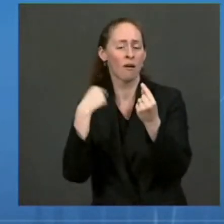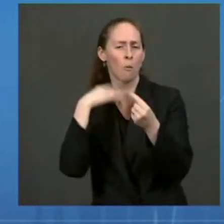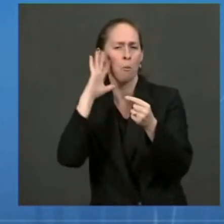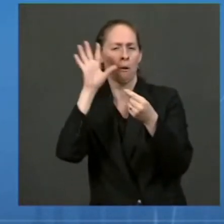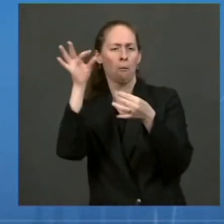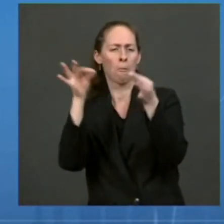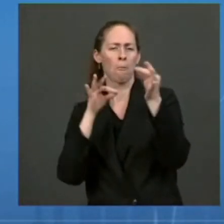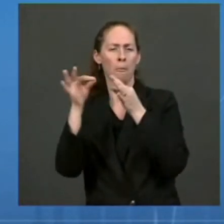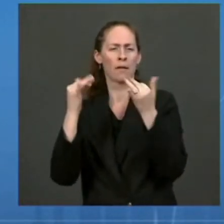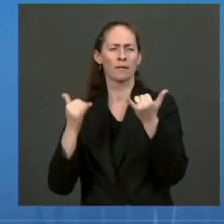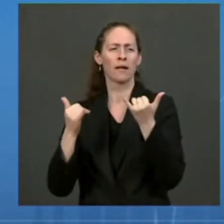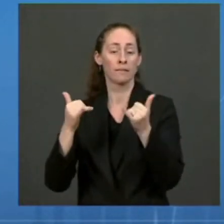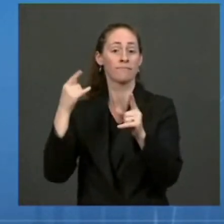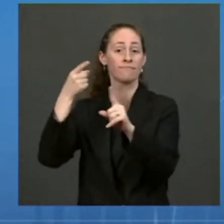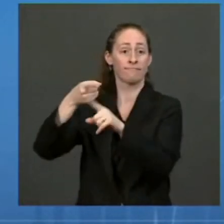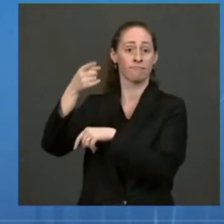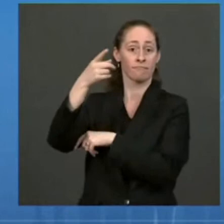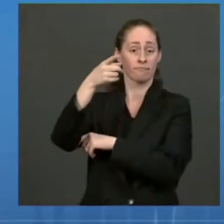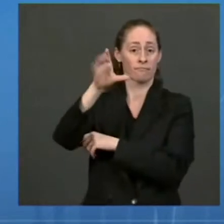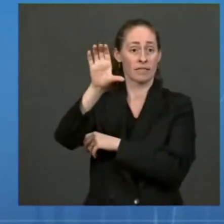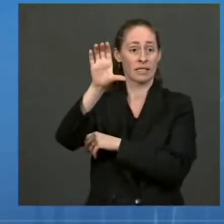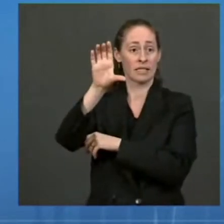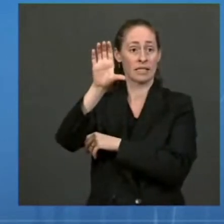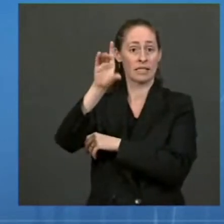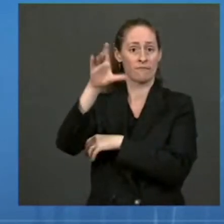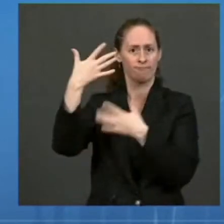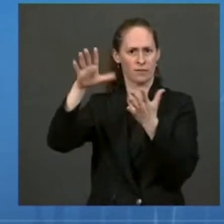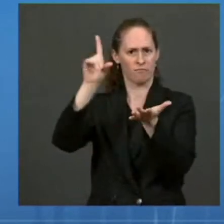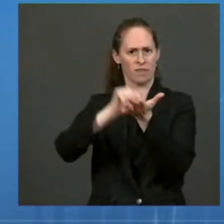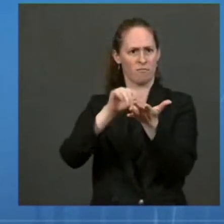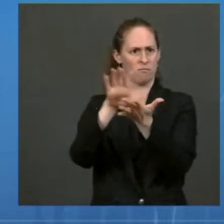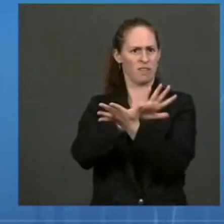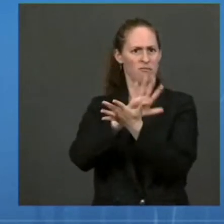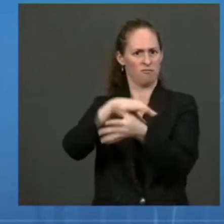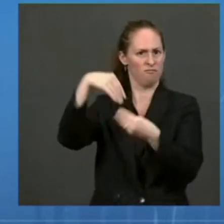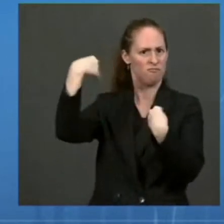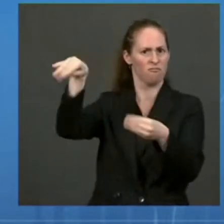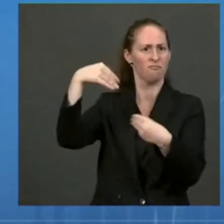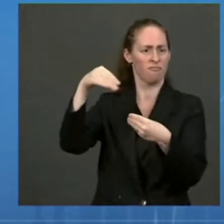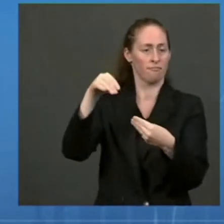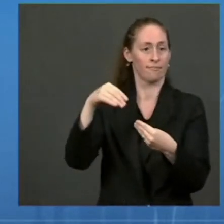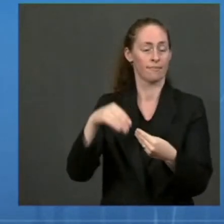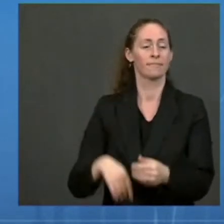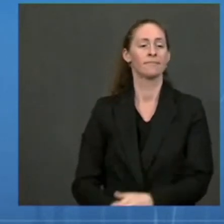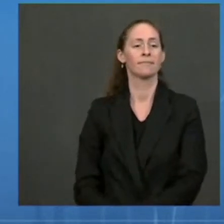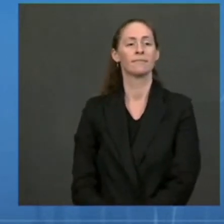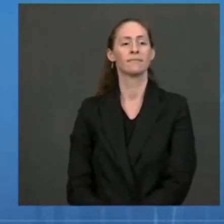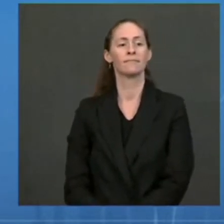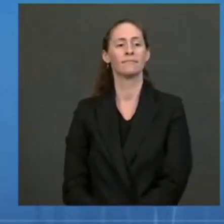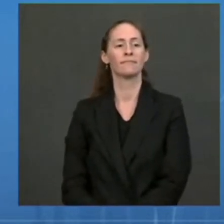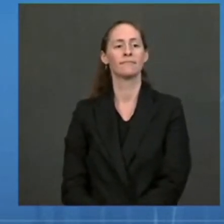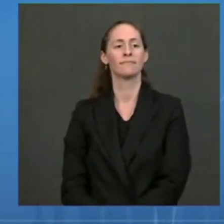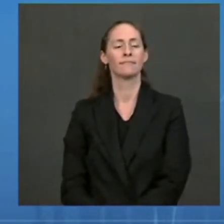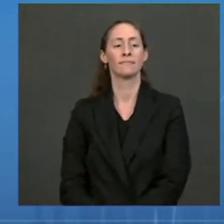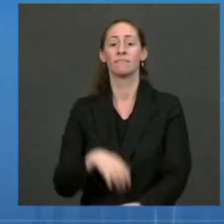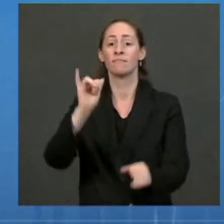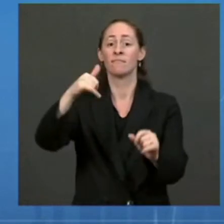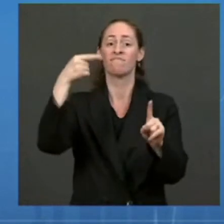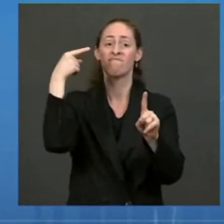COVID . IN FACT, THE CDC JUST TODAY HAS PUBLISHED A PAPER